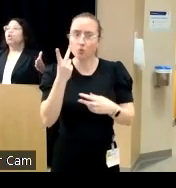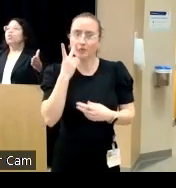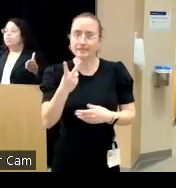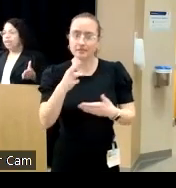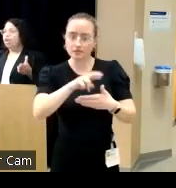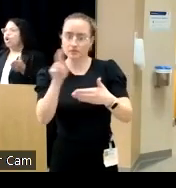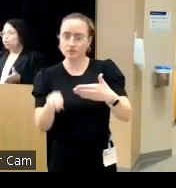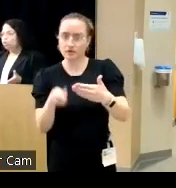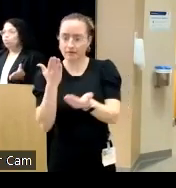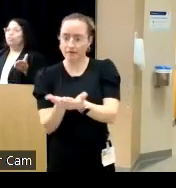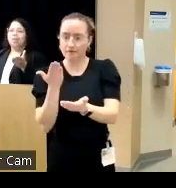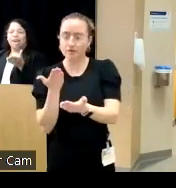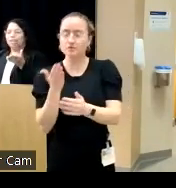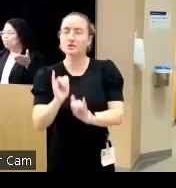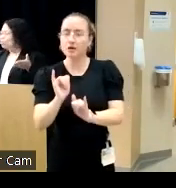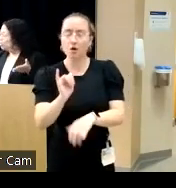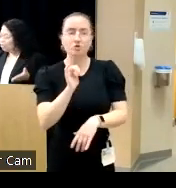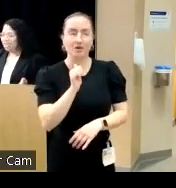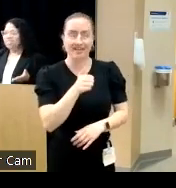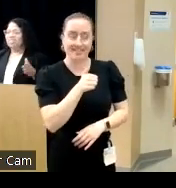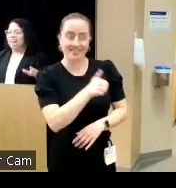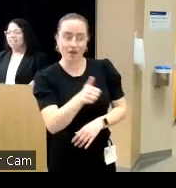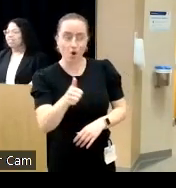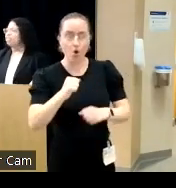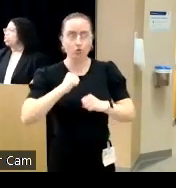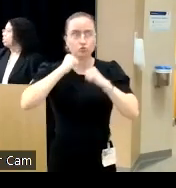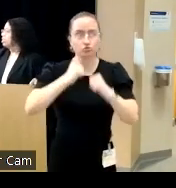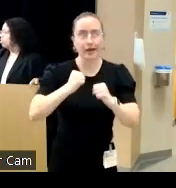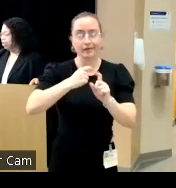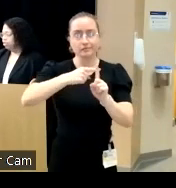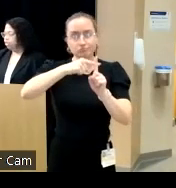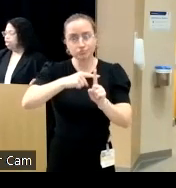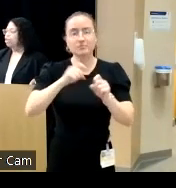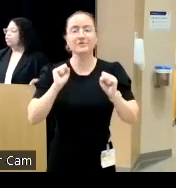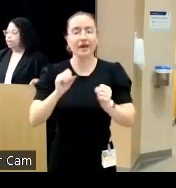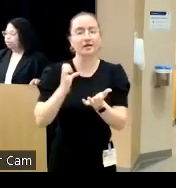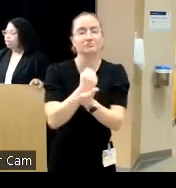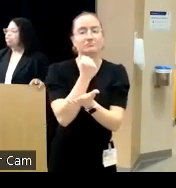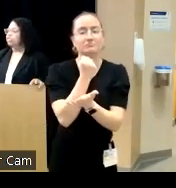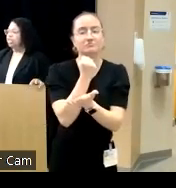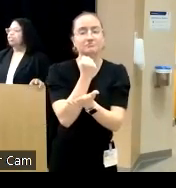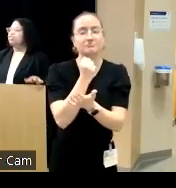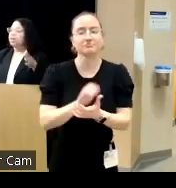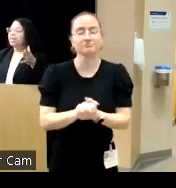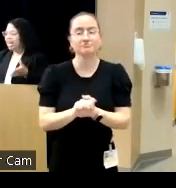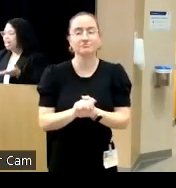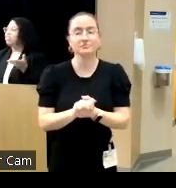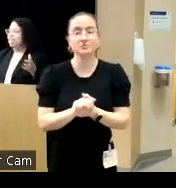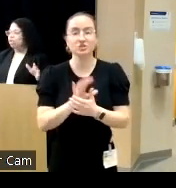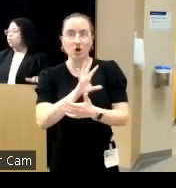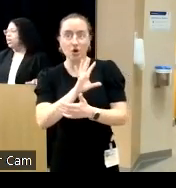that their own kind of strengths and assets can be leveraged so interventions need to engage in